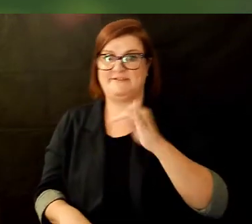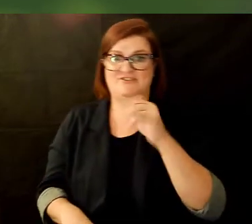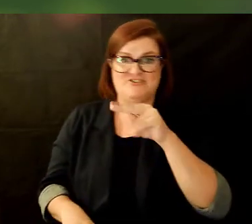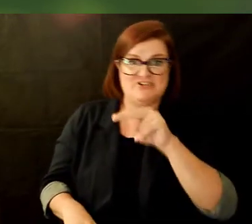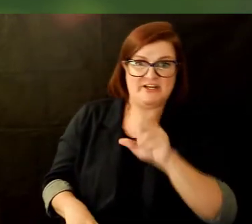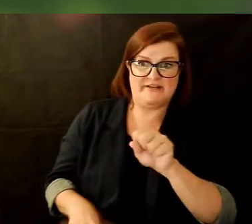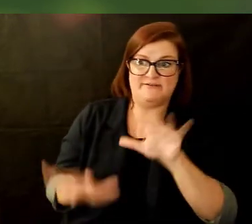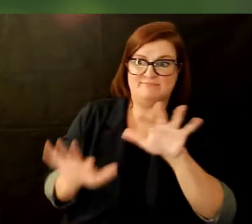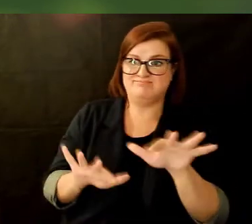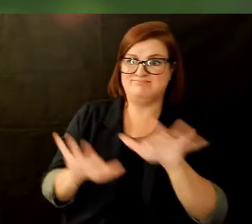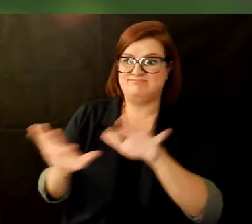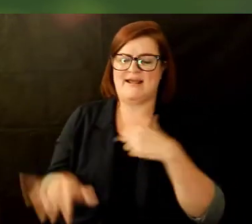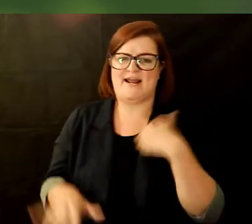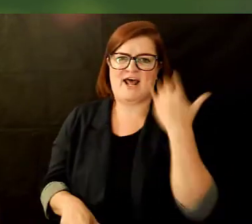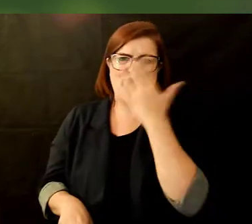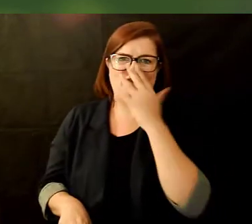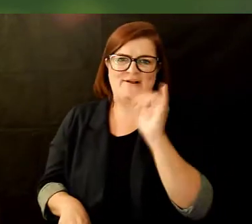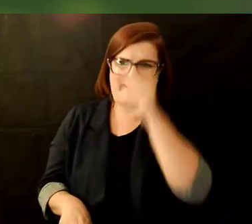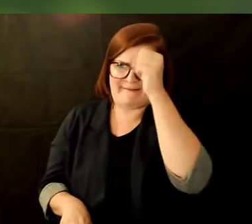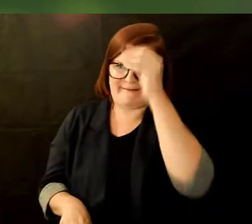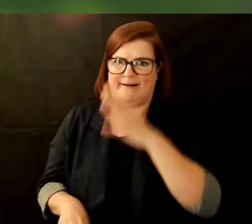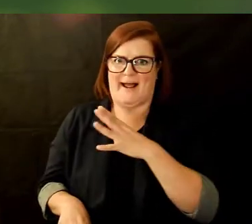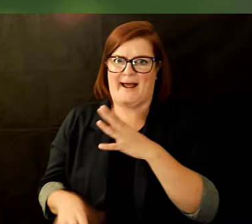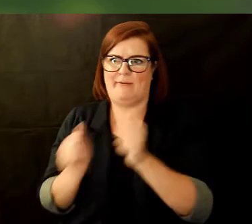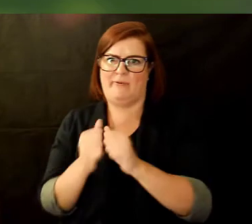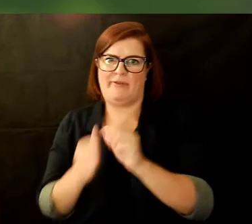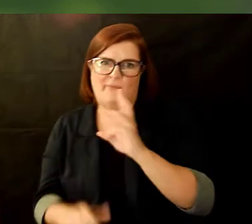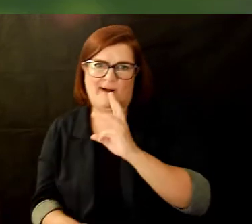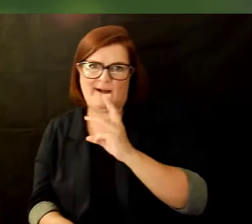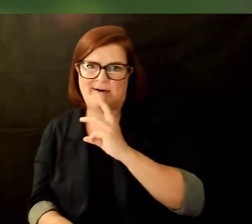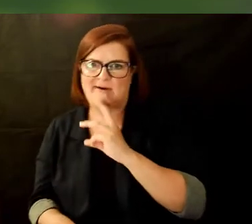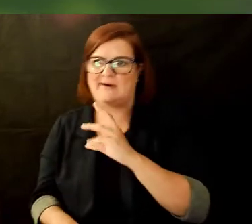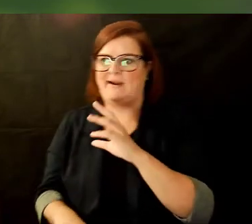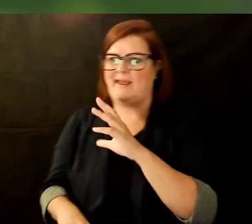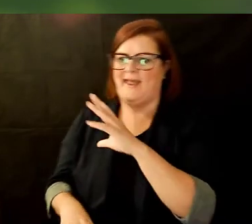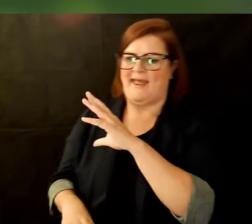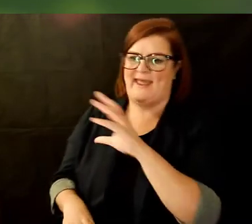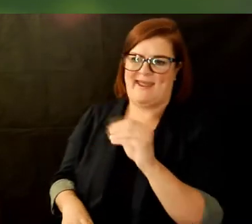and I just look like some guy holding water and a bag of pretzels and saying, can I just